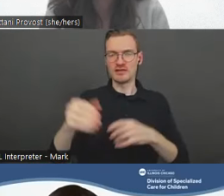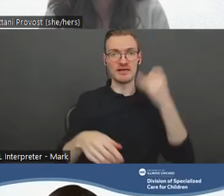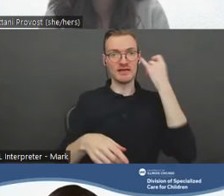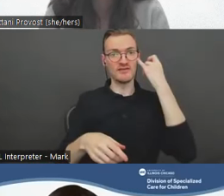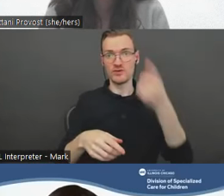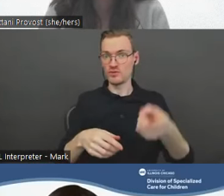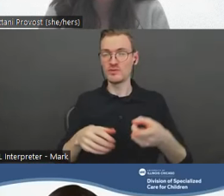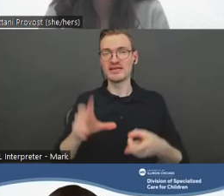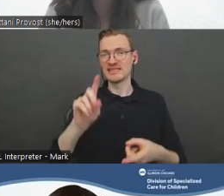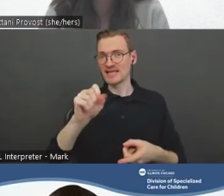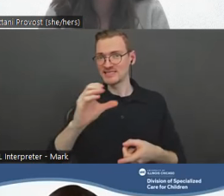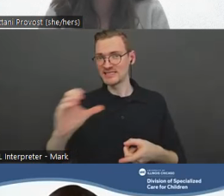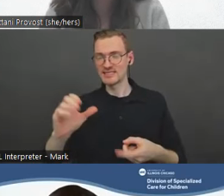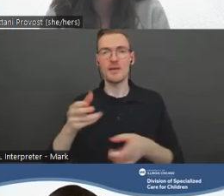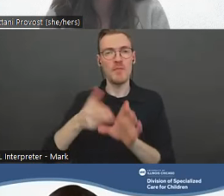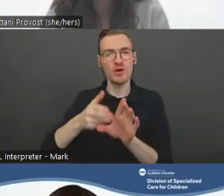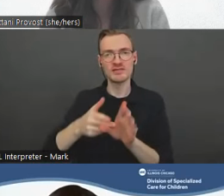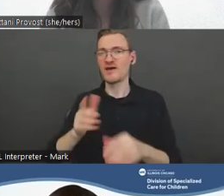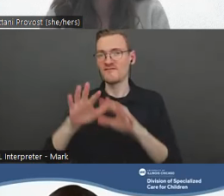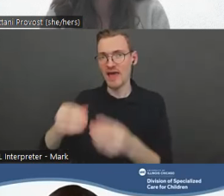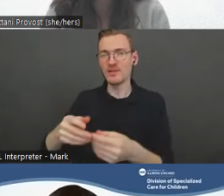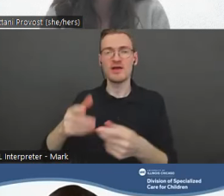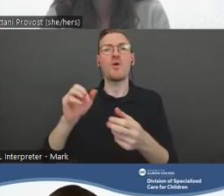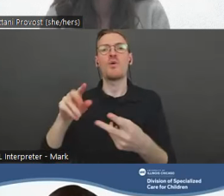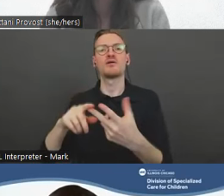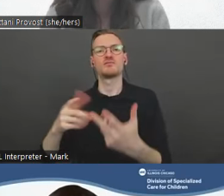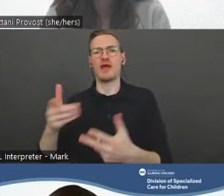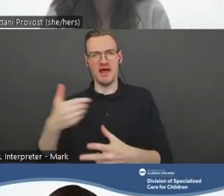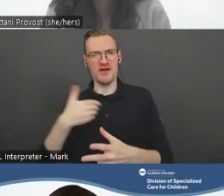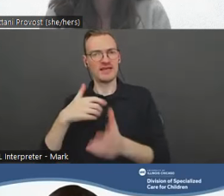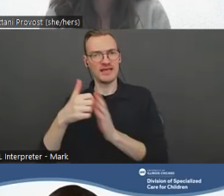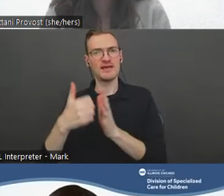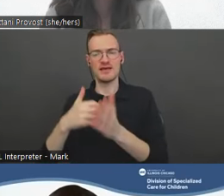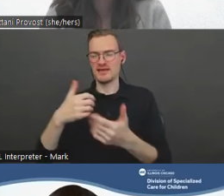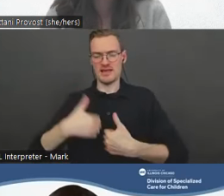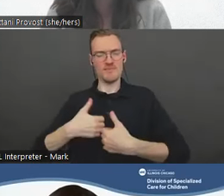you can contact your DSCC care coordinator and ask them your question too and they can get it